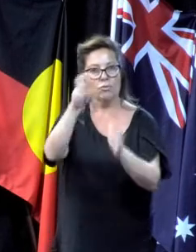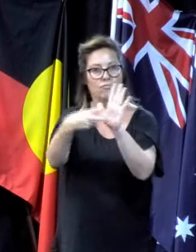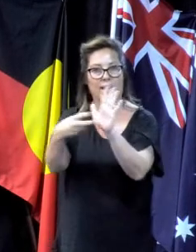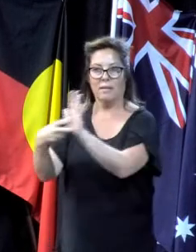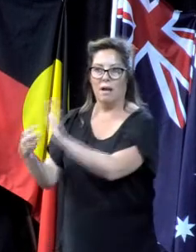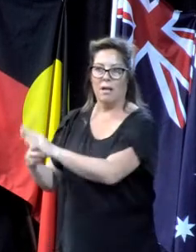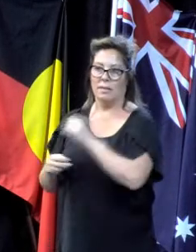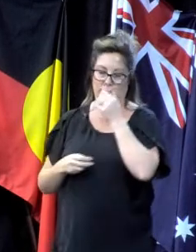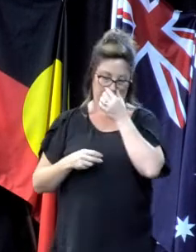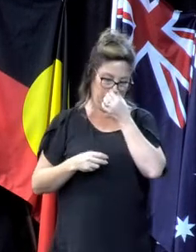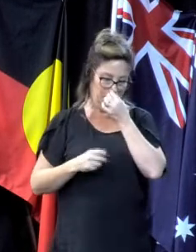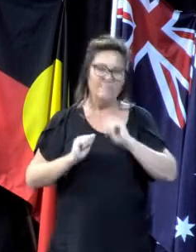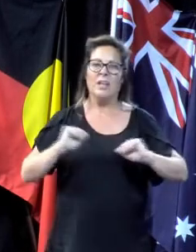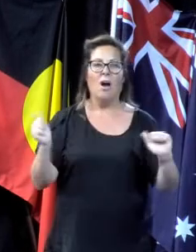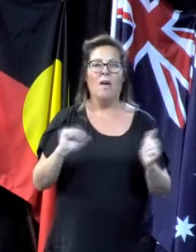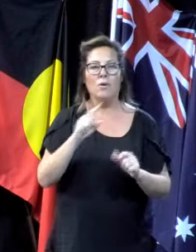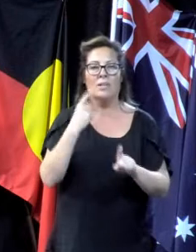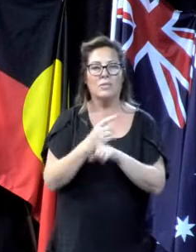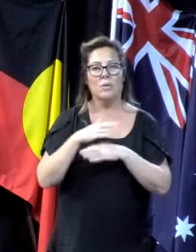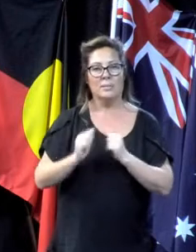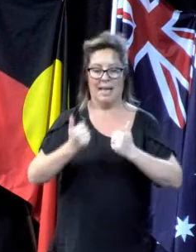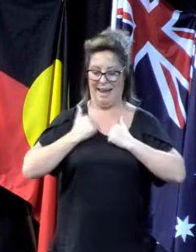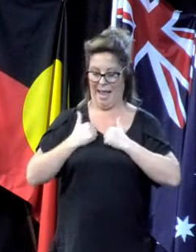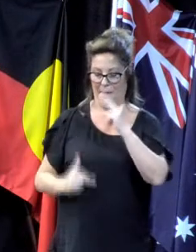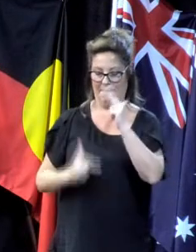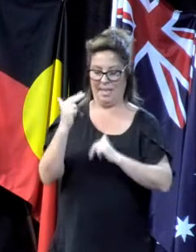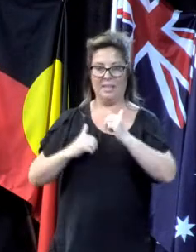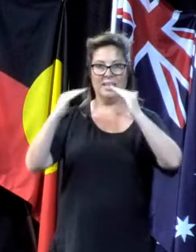architecture is not designed to support physical access for students, or in